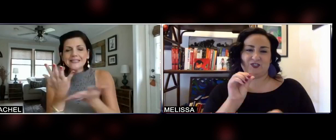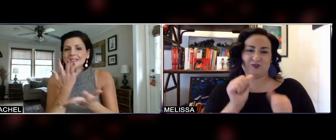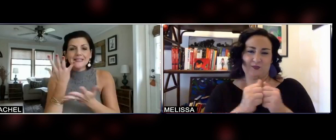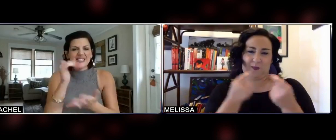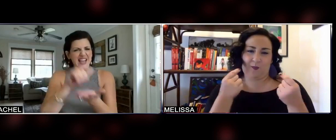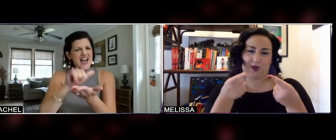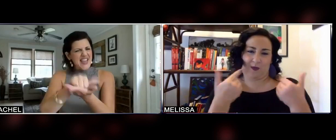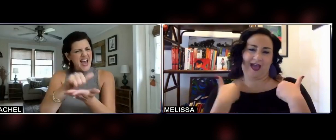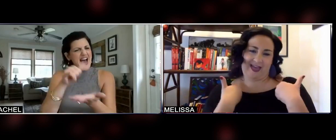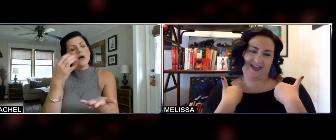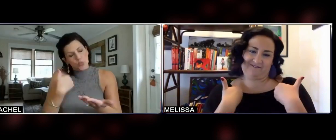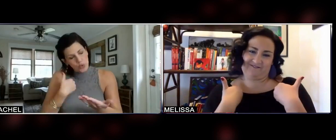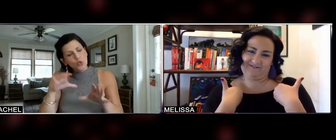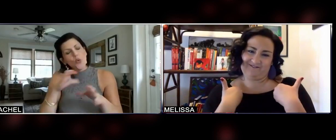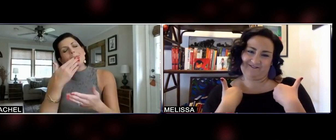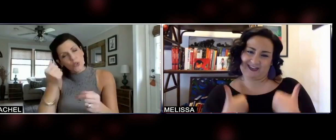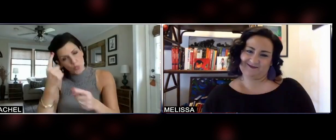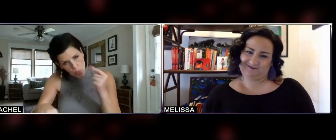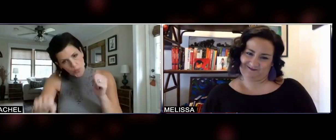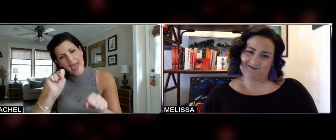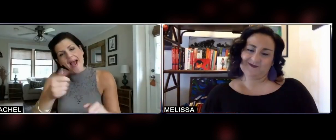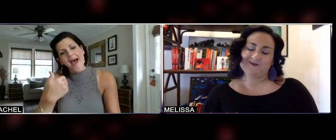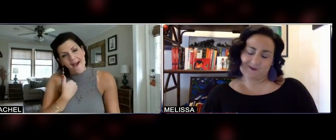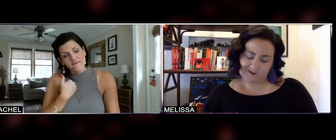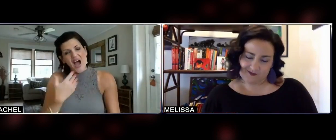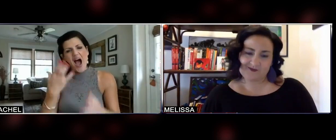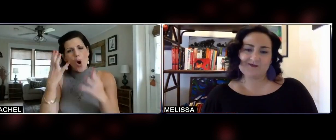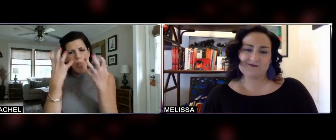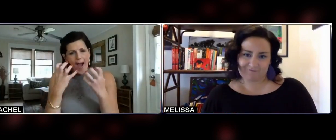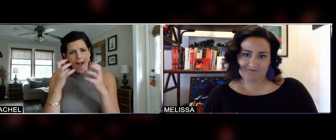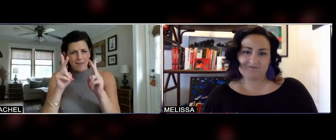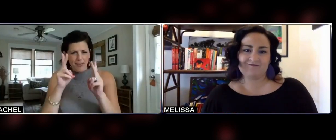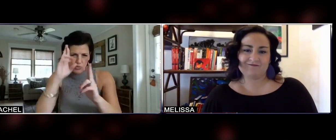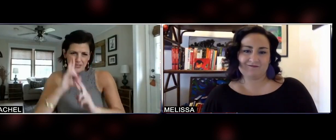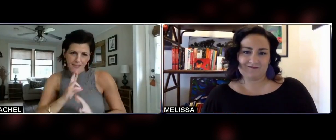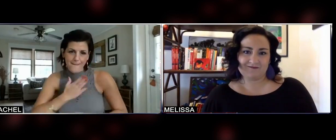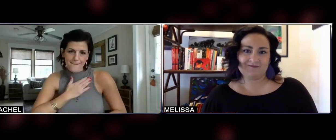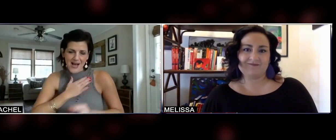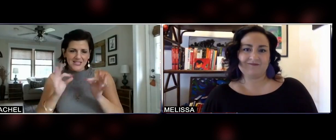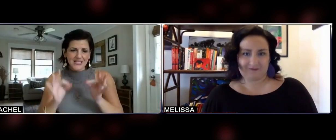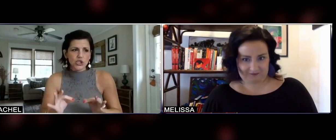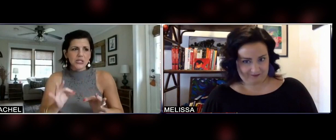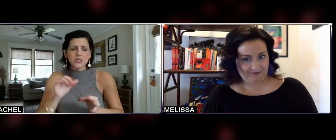You make do with what you have. YES, that. We do the best with what we have and I want people to respect our decisions.